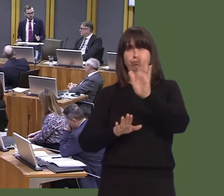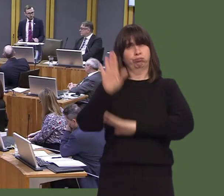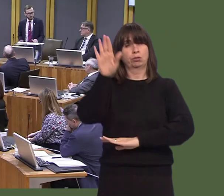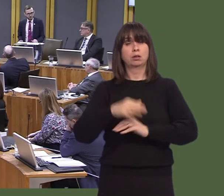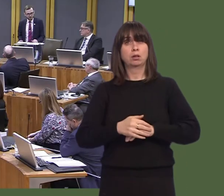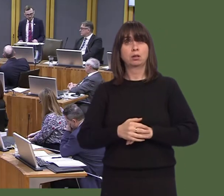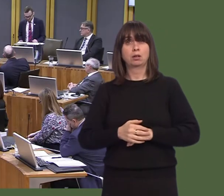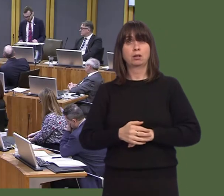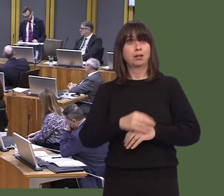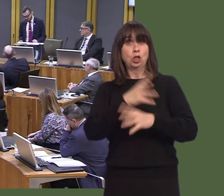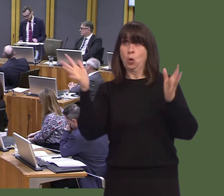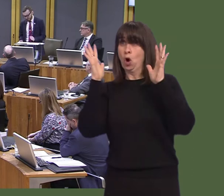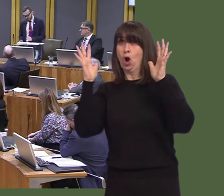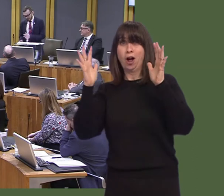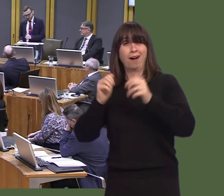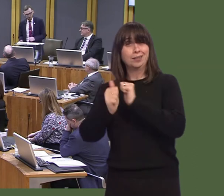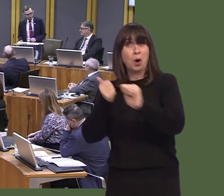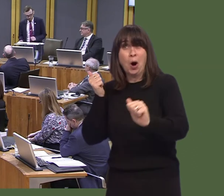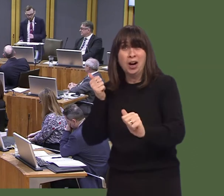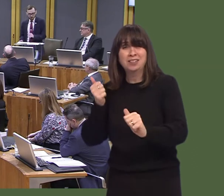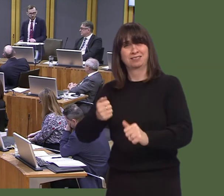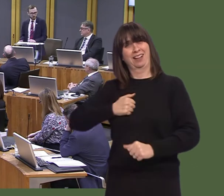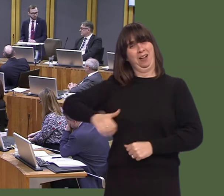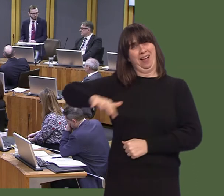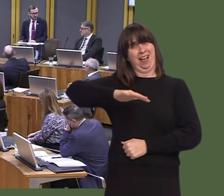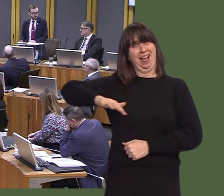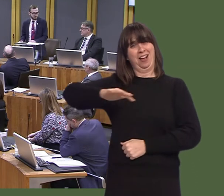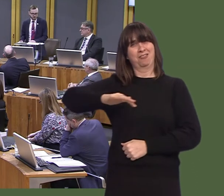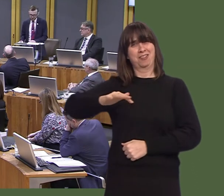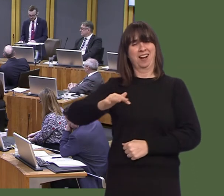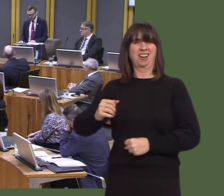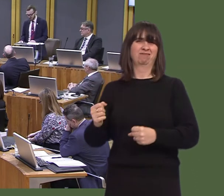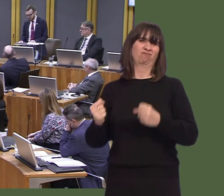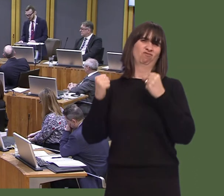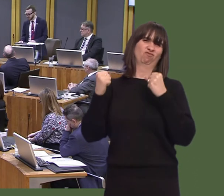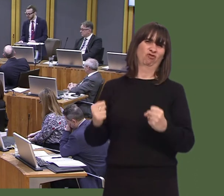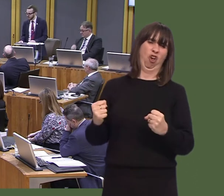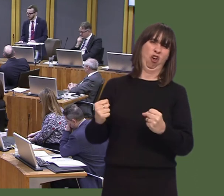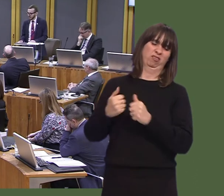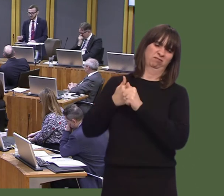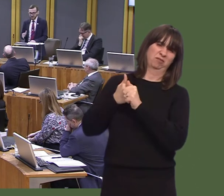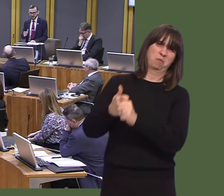I know it hurts you, and you don't like the truthóI understand that.